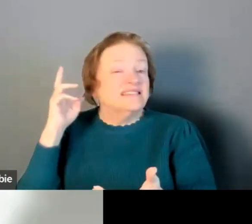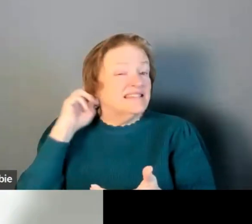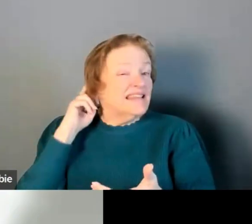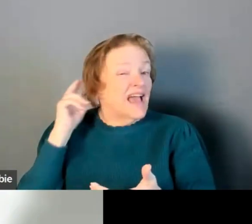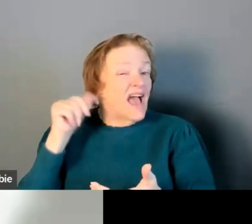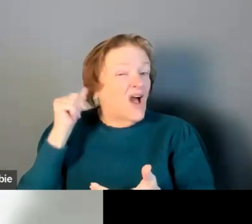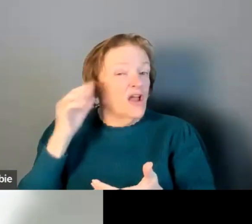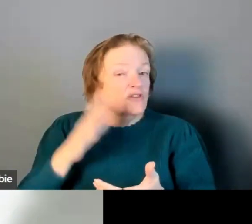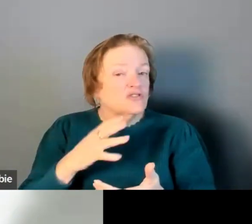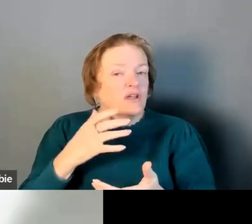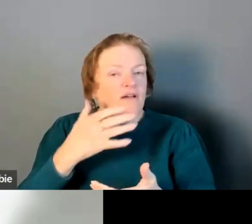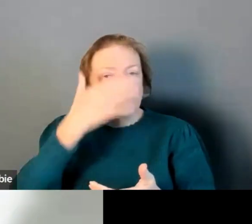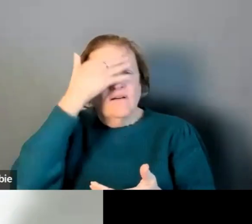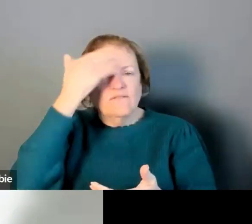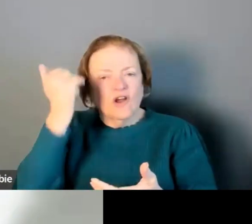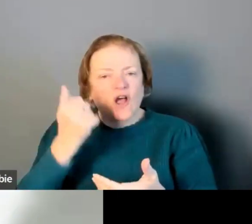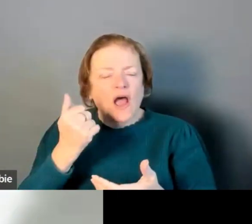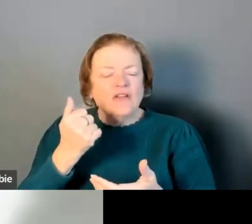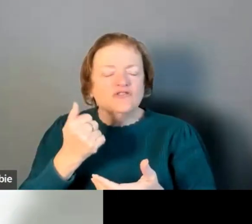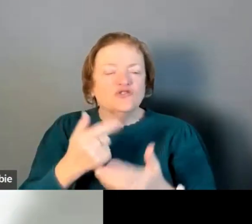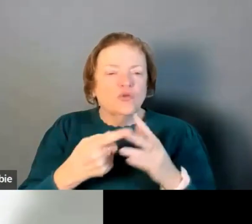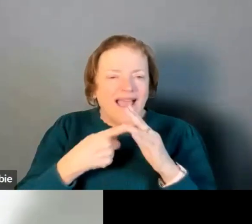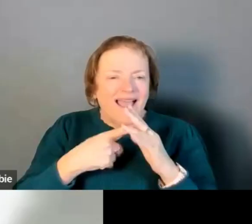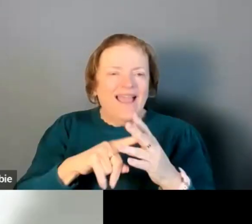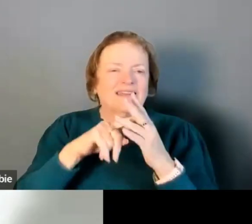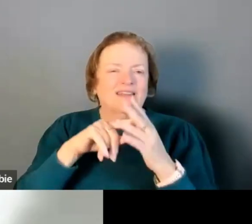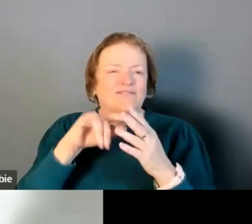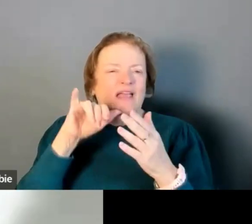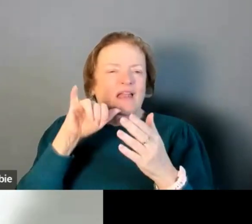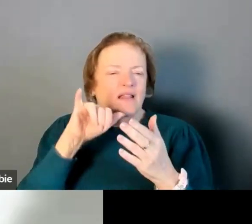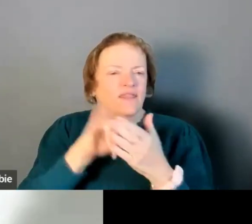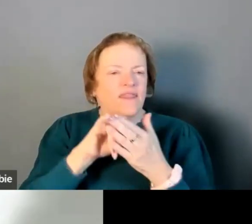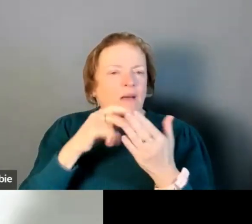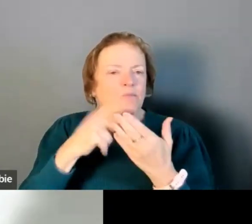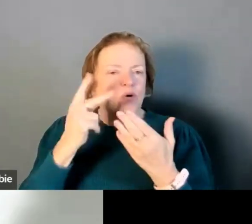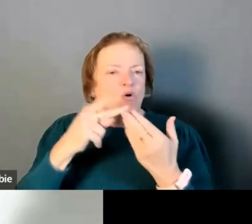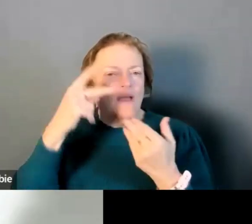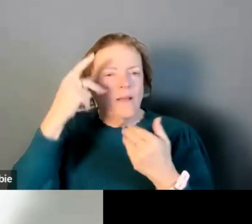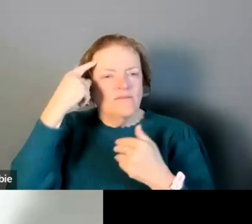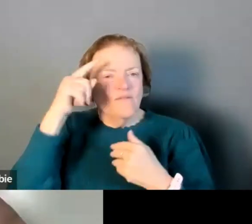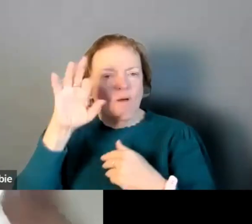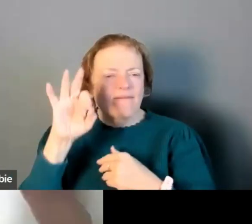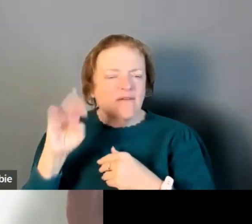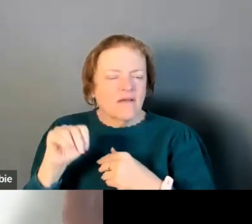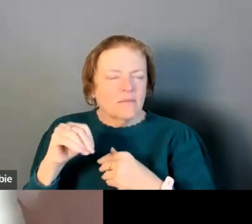the program for FM, we were sweating. We were there for 2 hours. We finally and then she went and